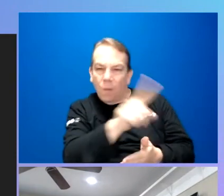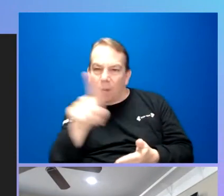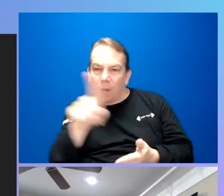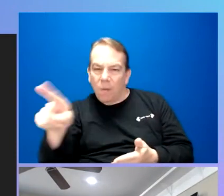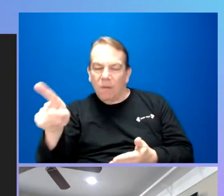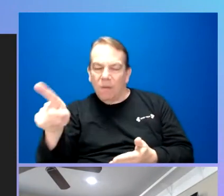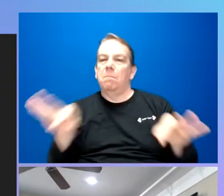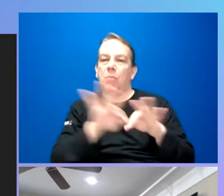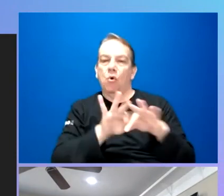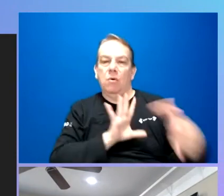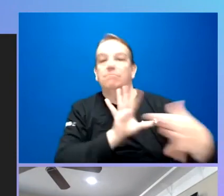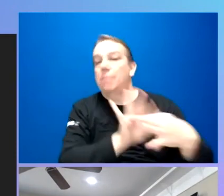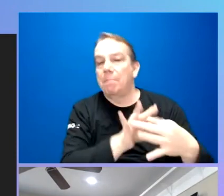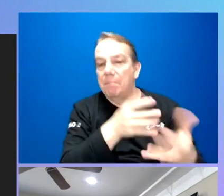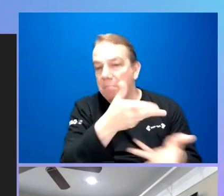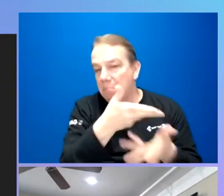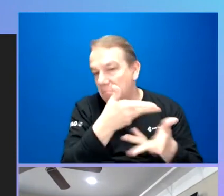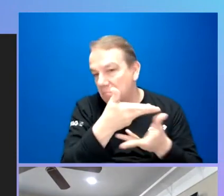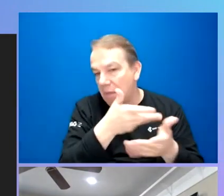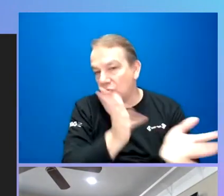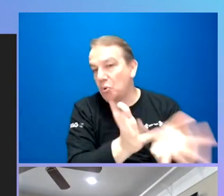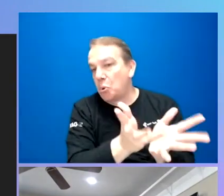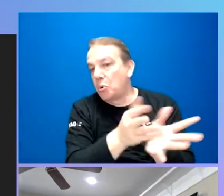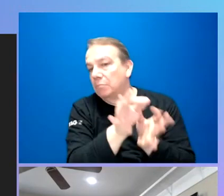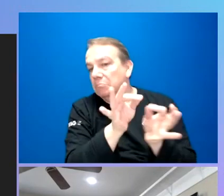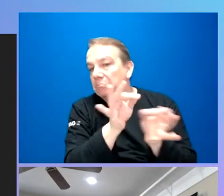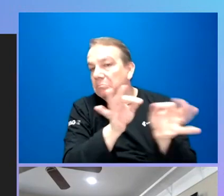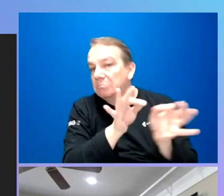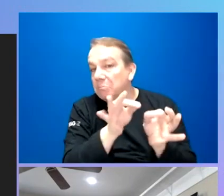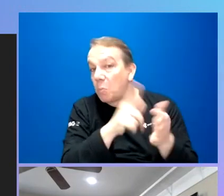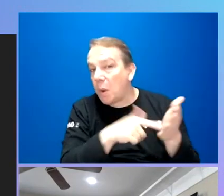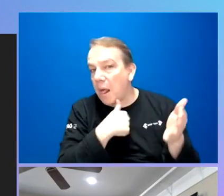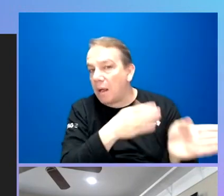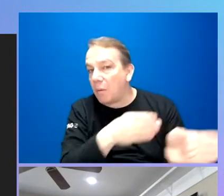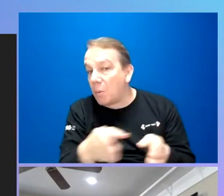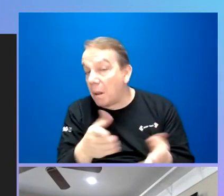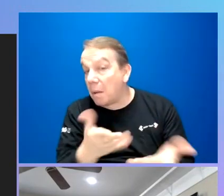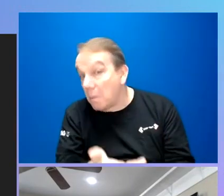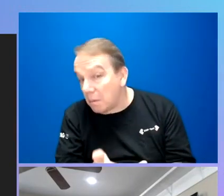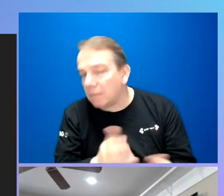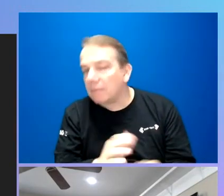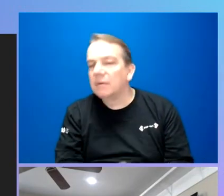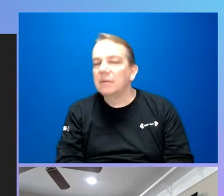to have a conversation to keep moving the message up. So one of